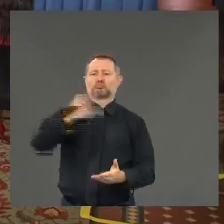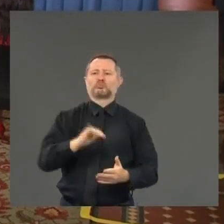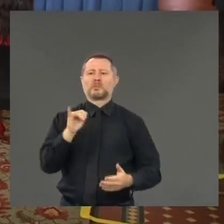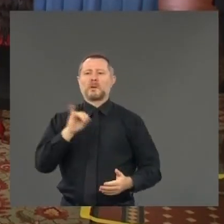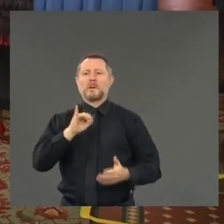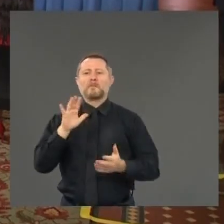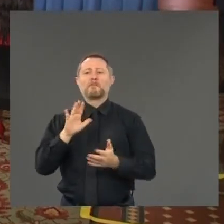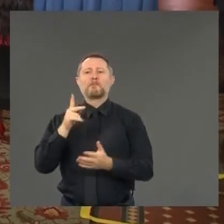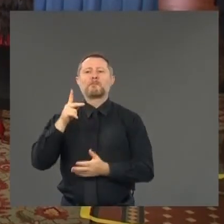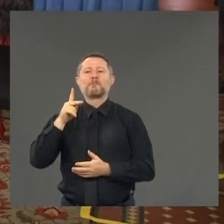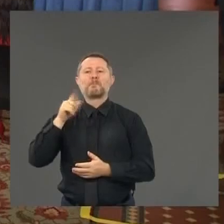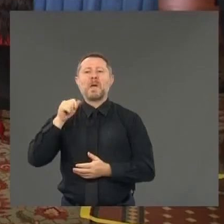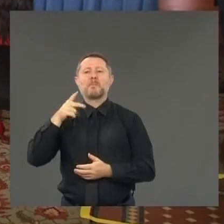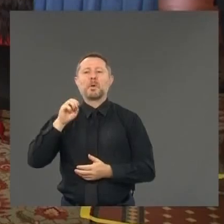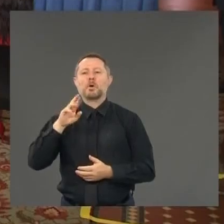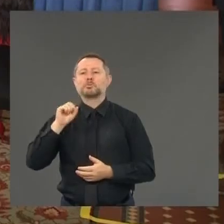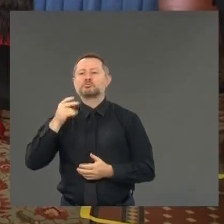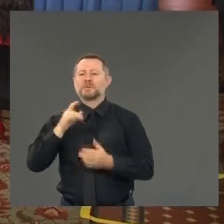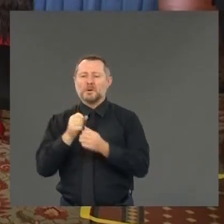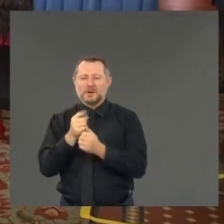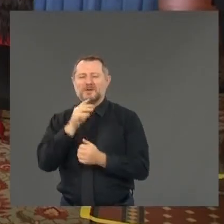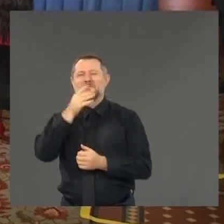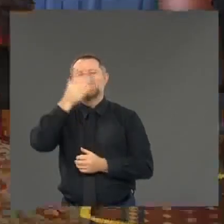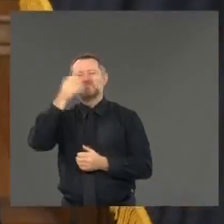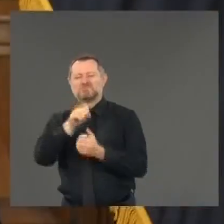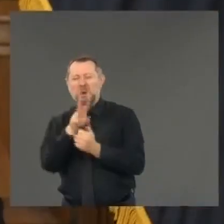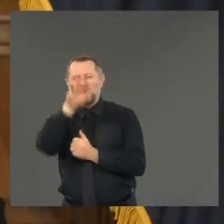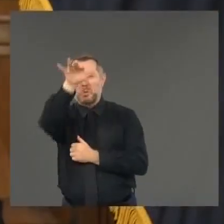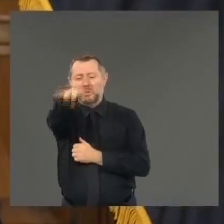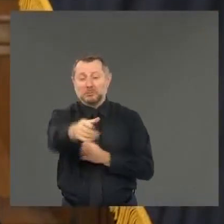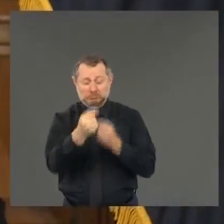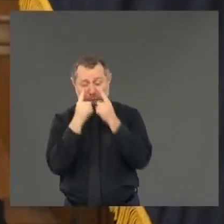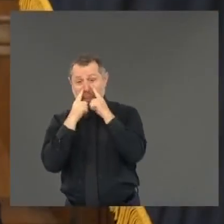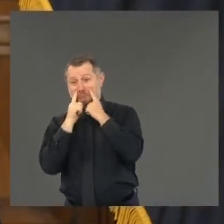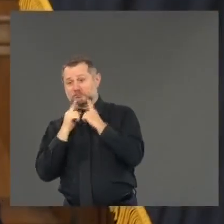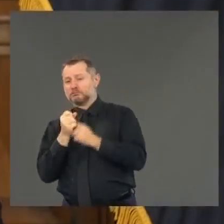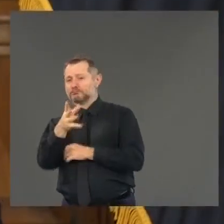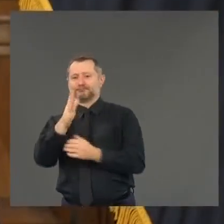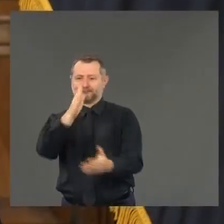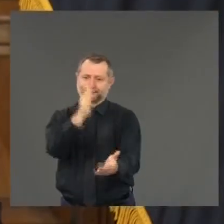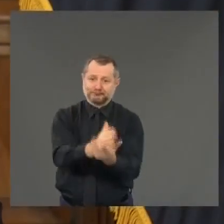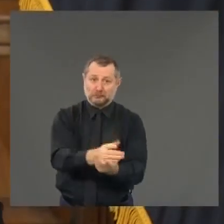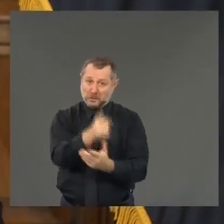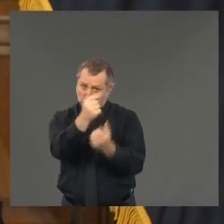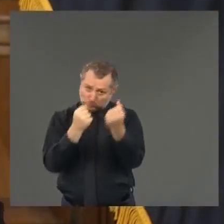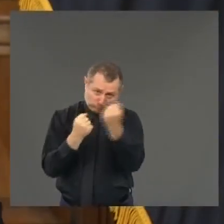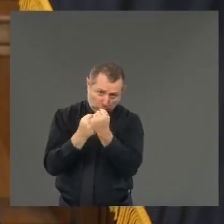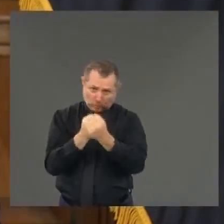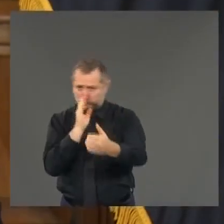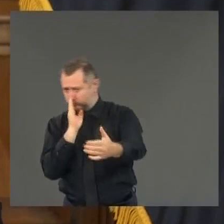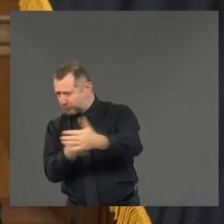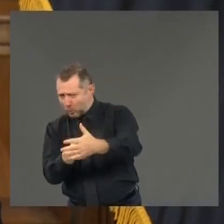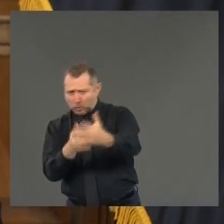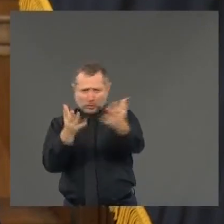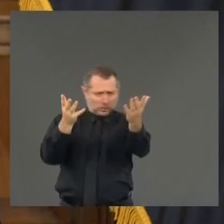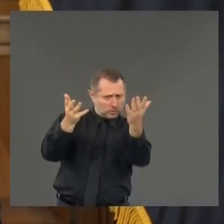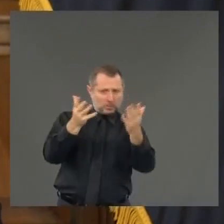REDUCE STOCKPILES. I KNOW A COUPLE DAYS YOU TALKED ABOUT REIMAGINING THE POLICE WONDERING IF YOU'RE OPEN TO THAT IDEA AND IF YOU THINK IT IS A